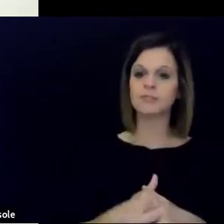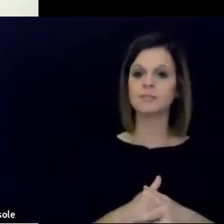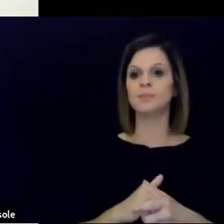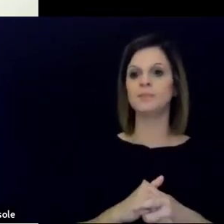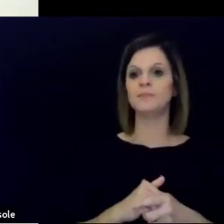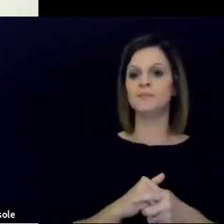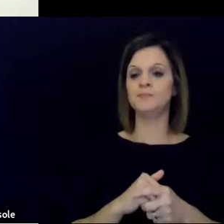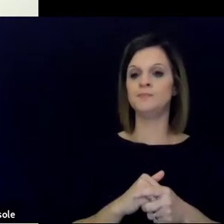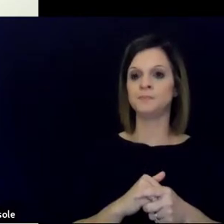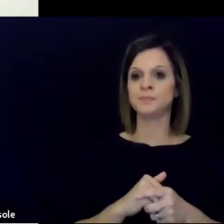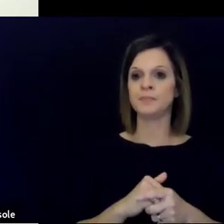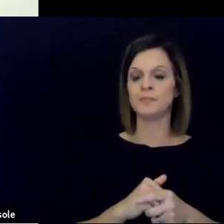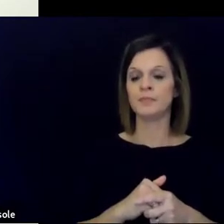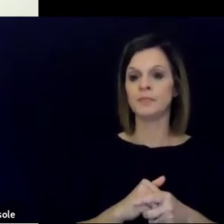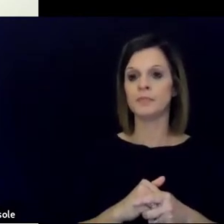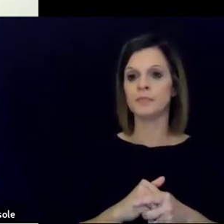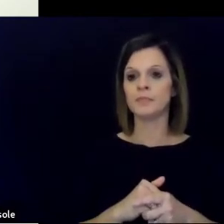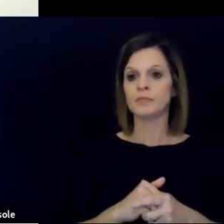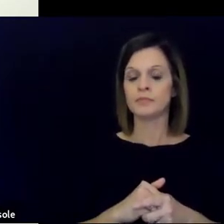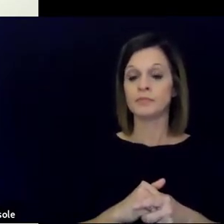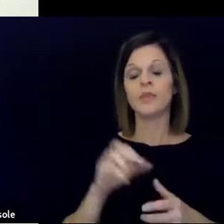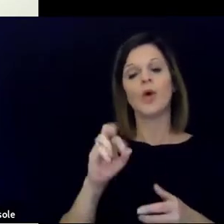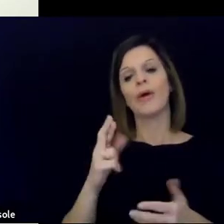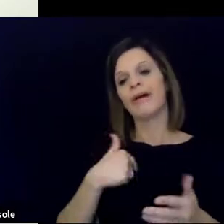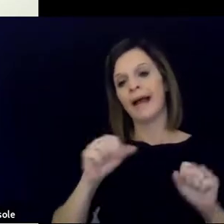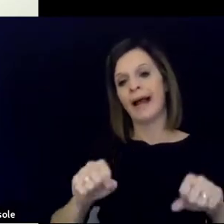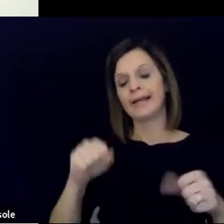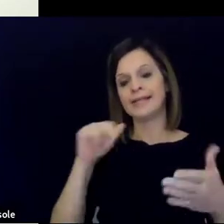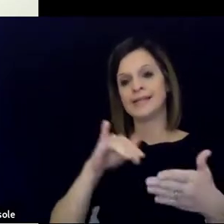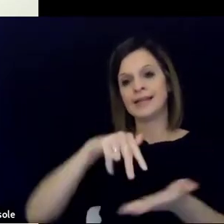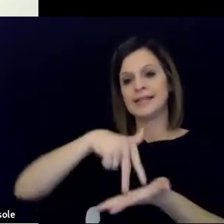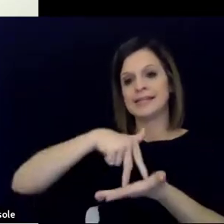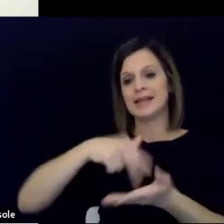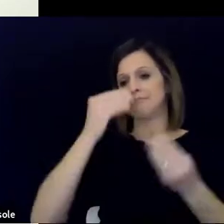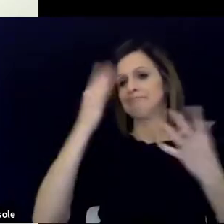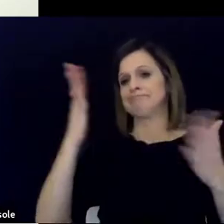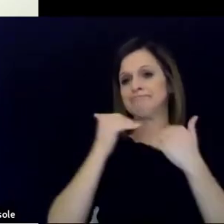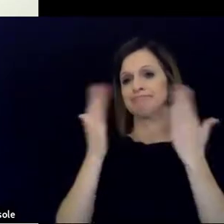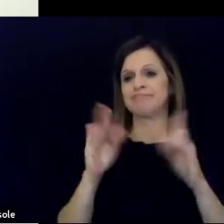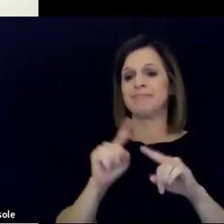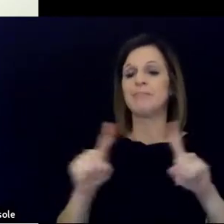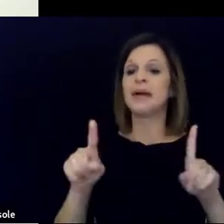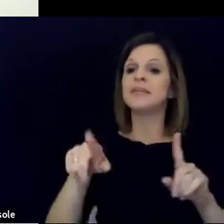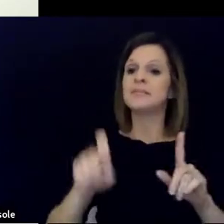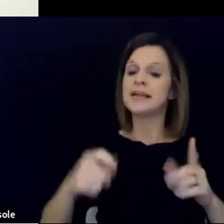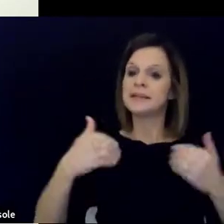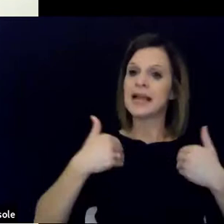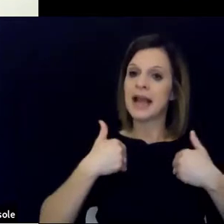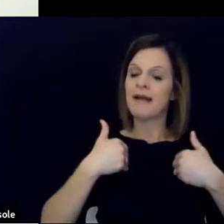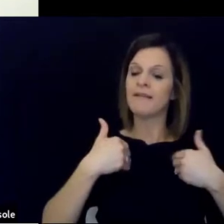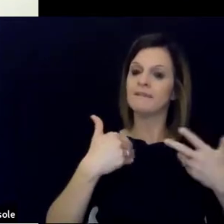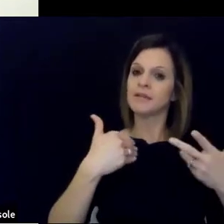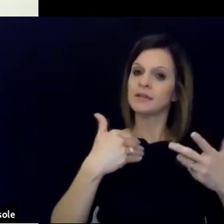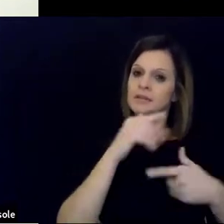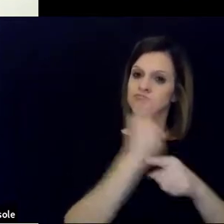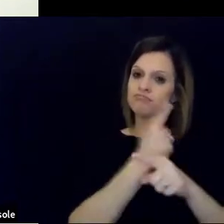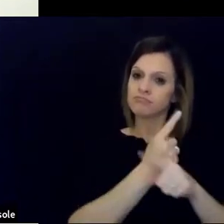or some people might miss study standing. I don't care, but you have to have your behavior, oriented towards the behaviors necessarily to study.